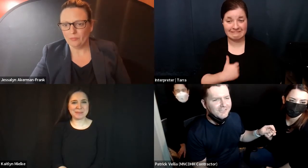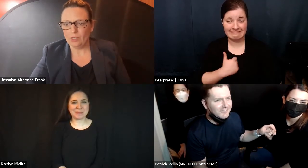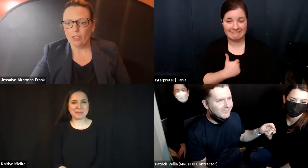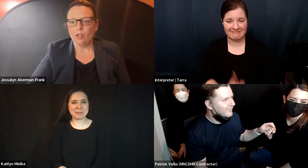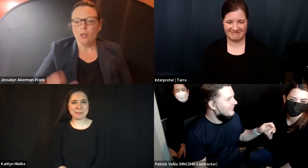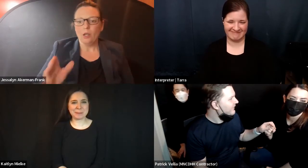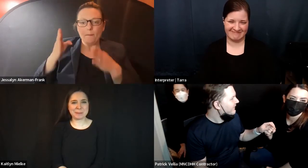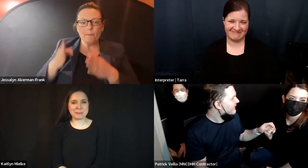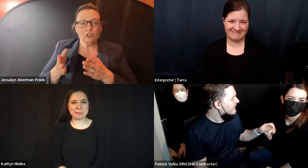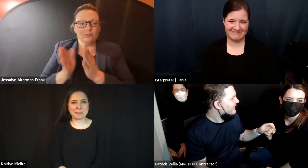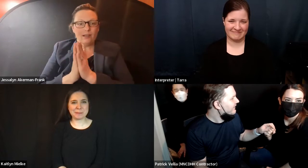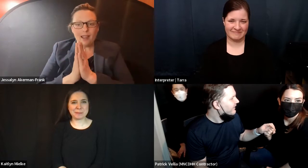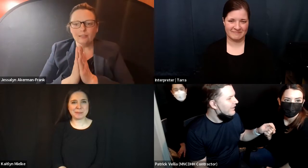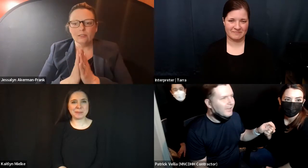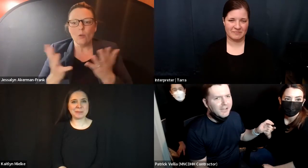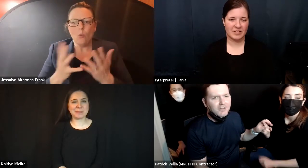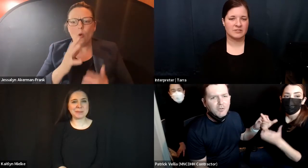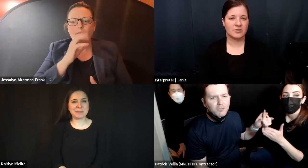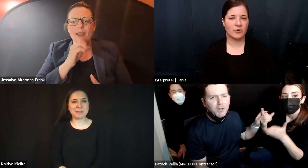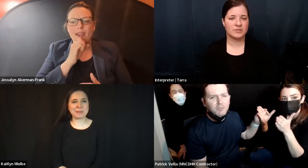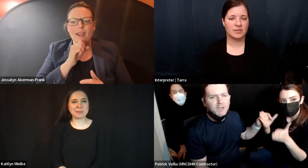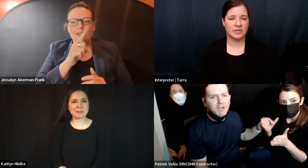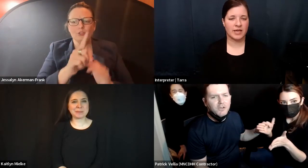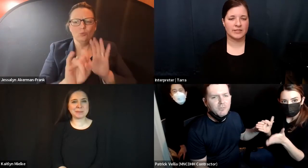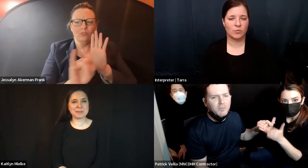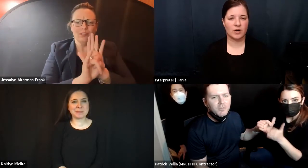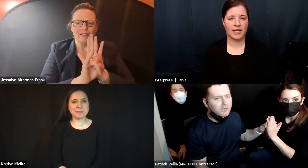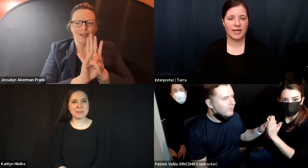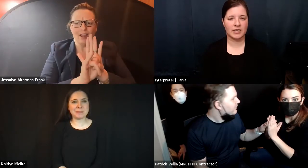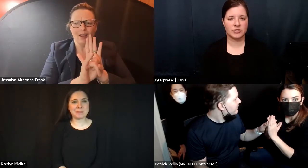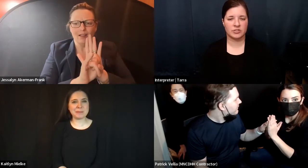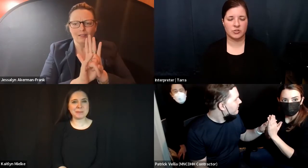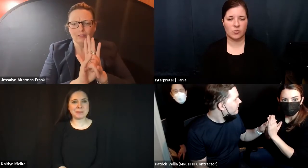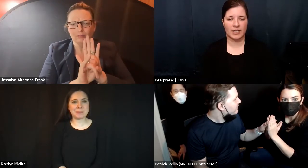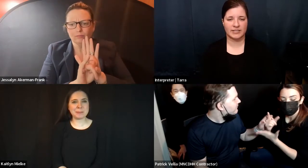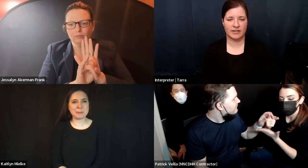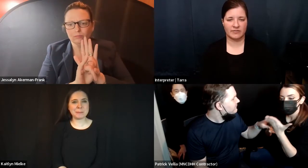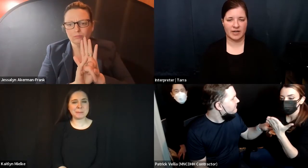Patrick: Sorry.